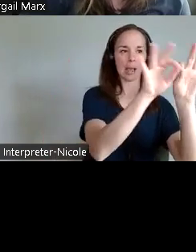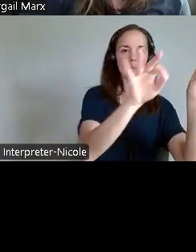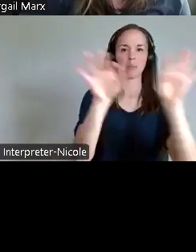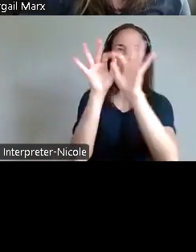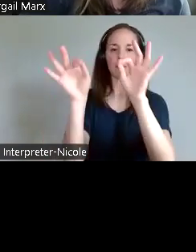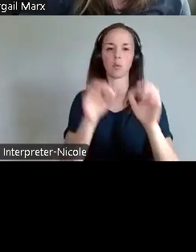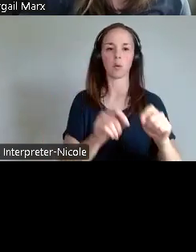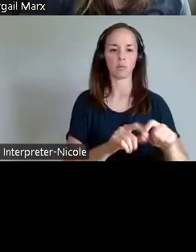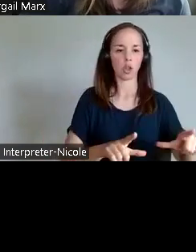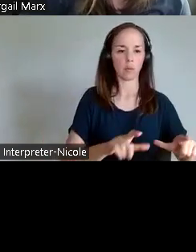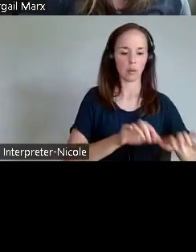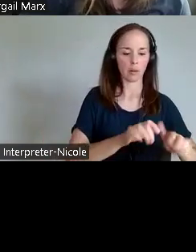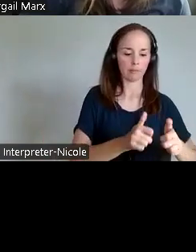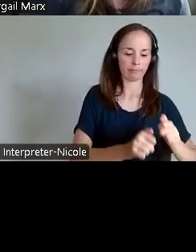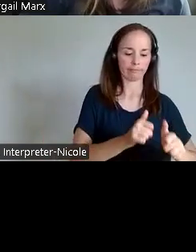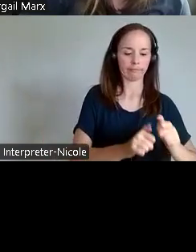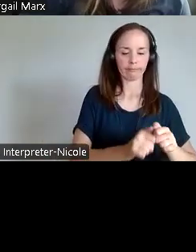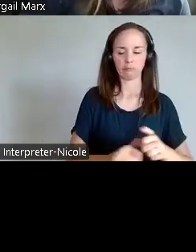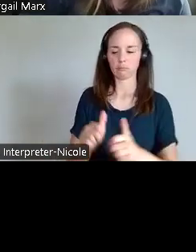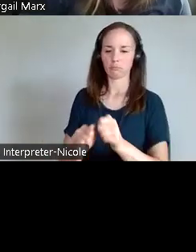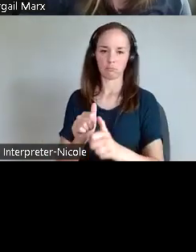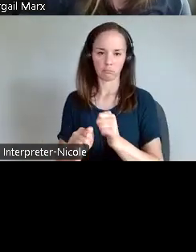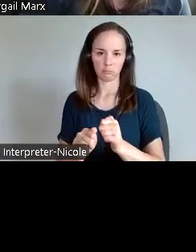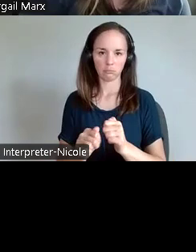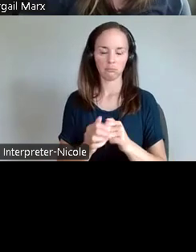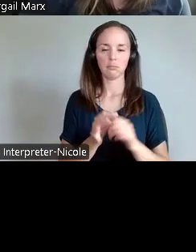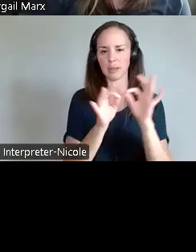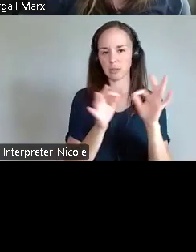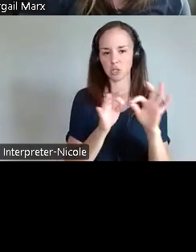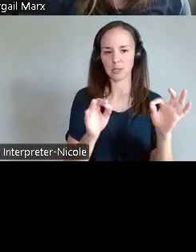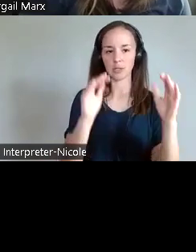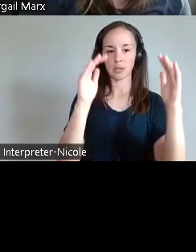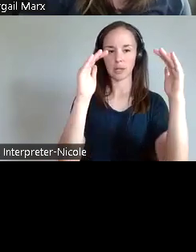you can type in specific words or messages. And then along the middle of the app, there